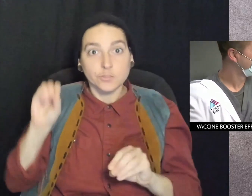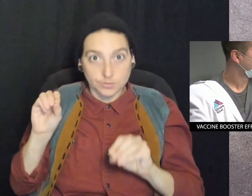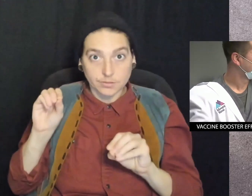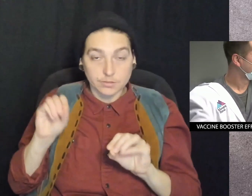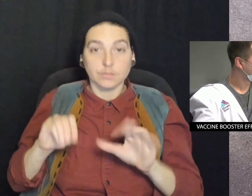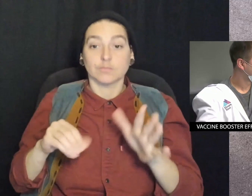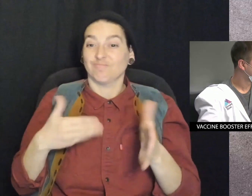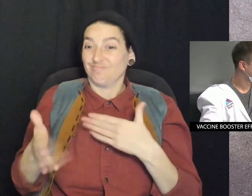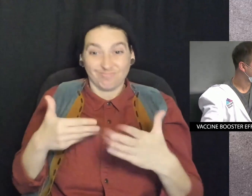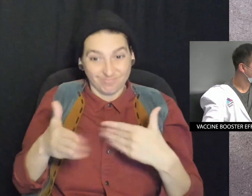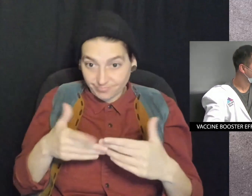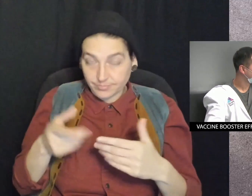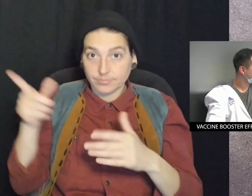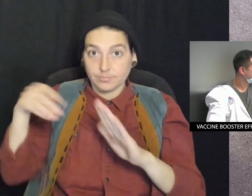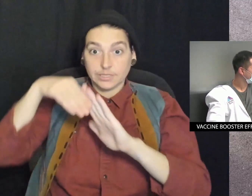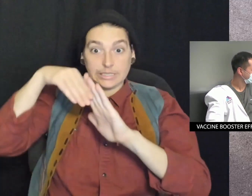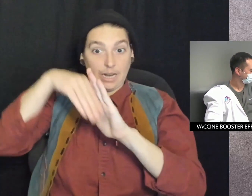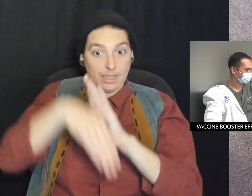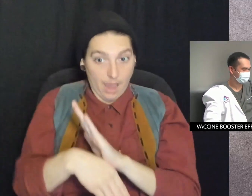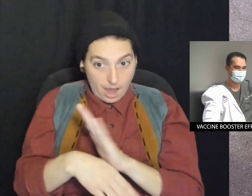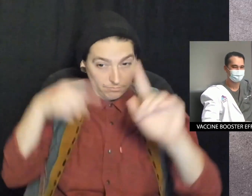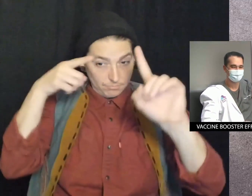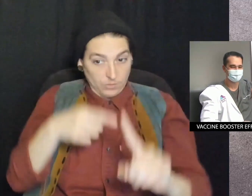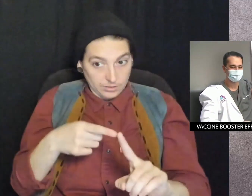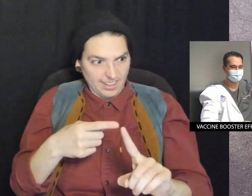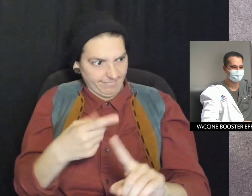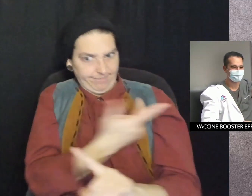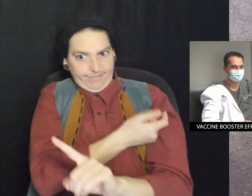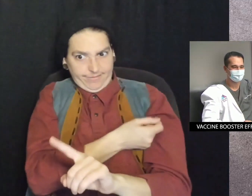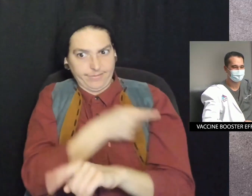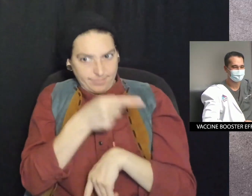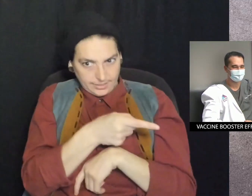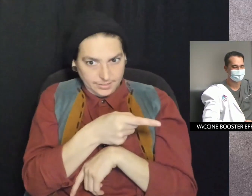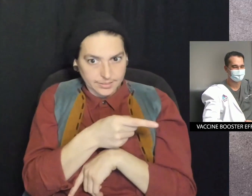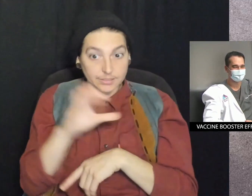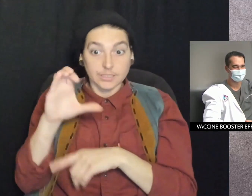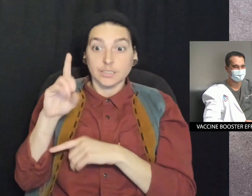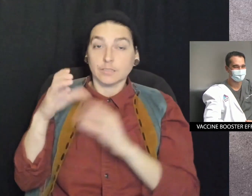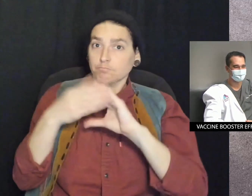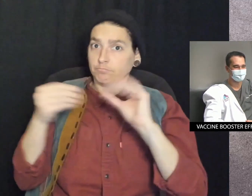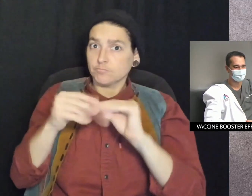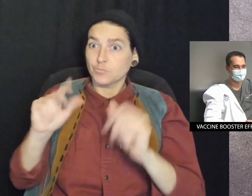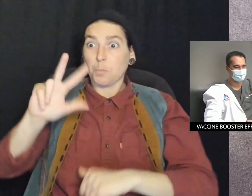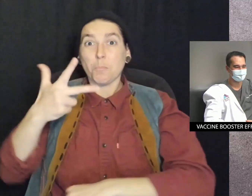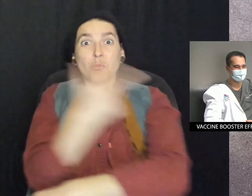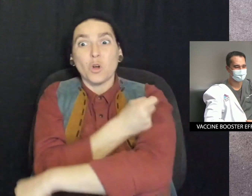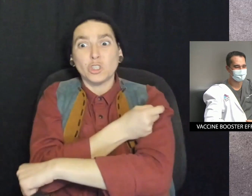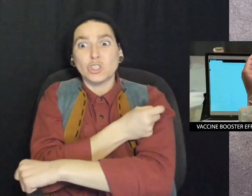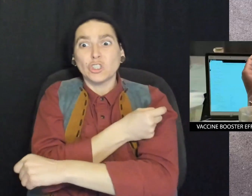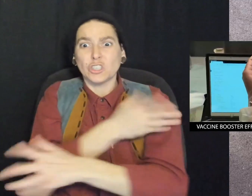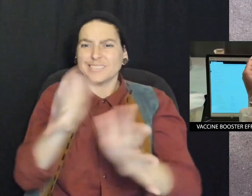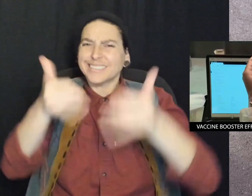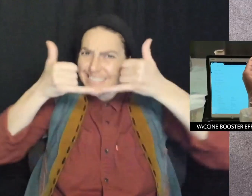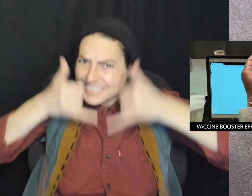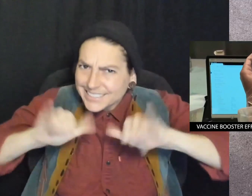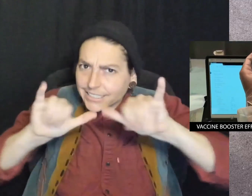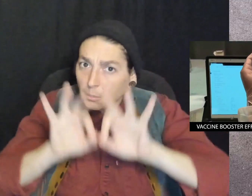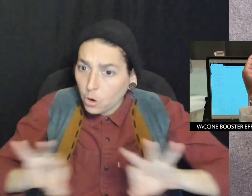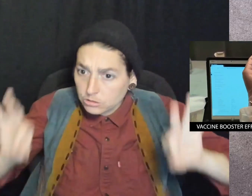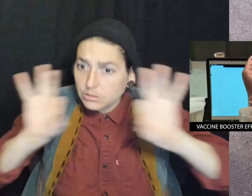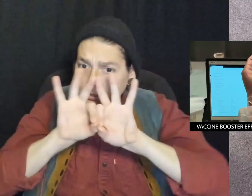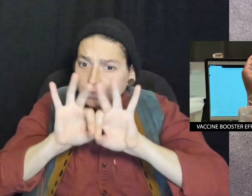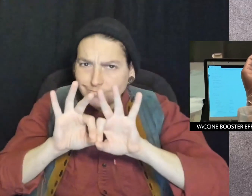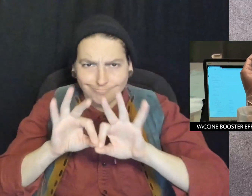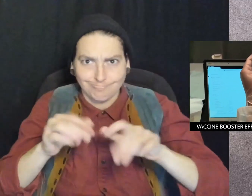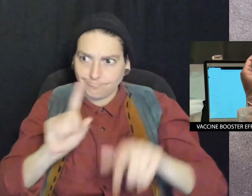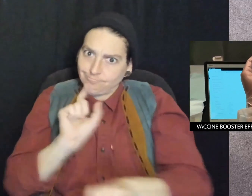and the delta variant vaccine effectiveness dropped from 96% to 76% even with the decline